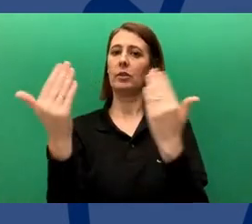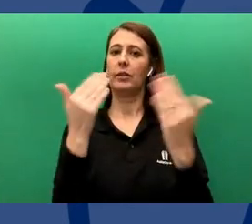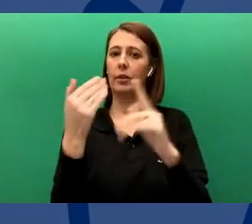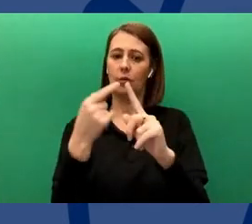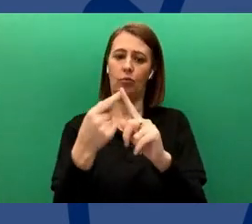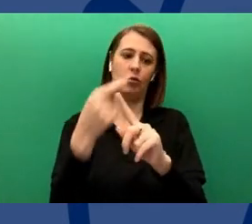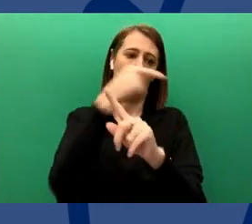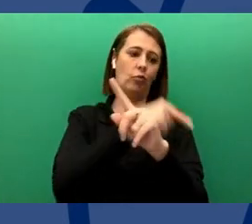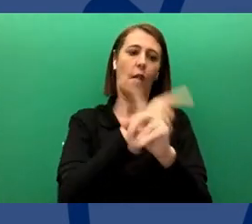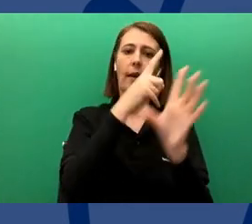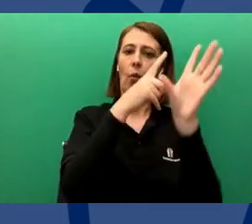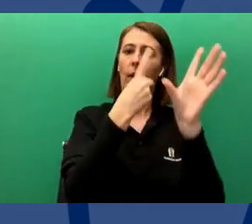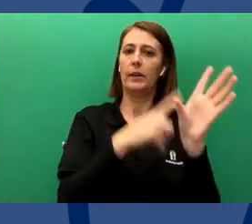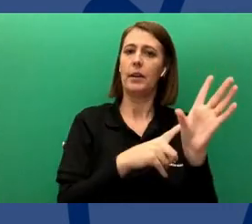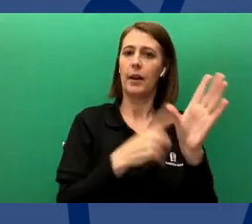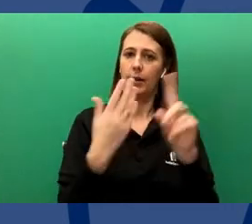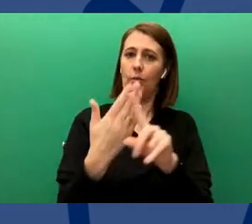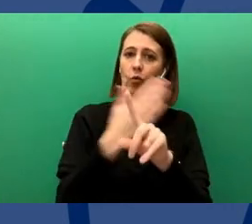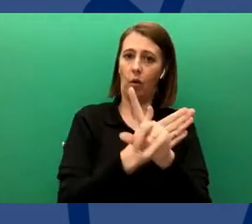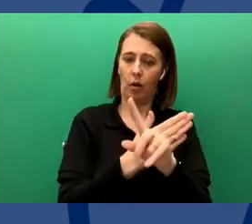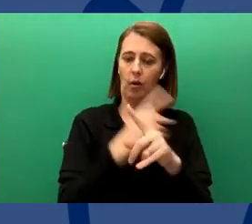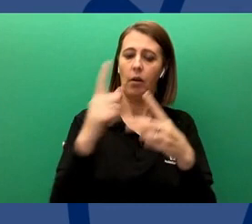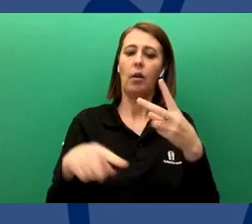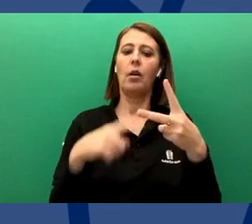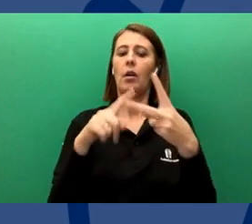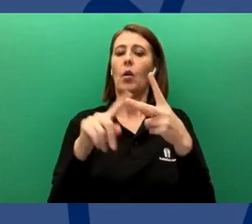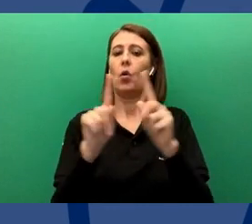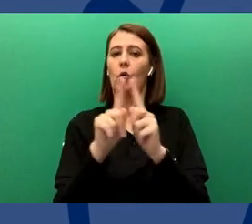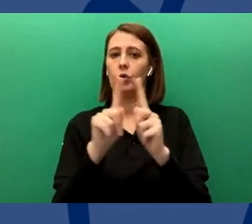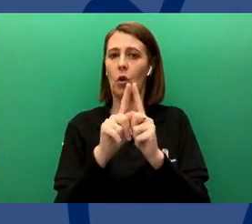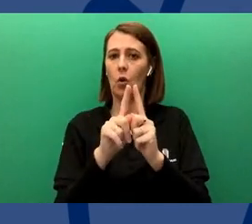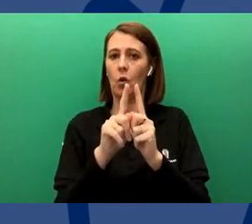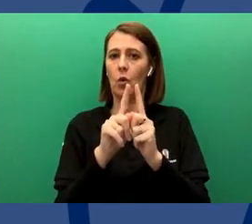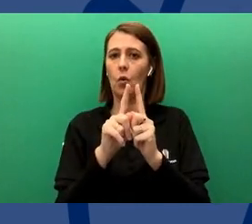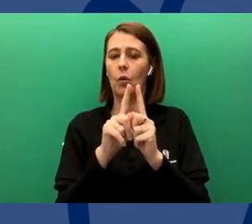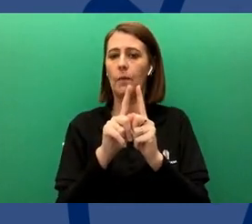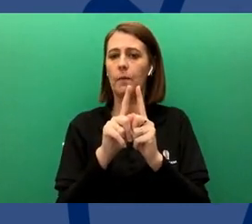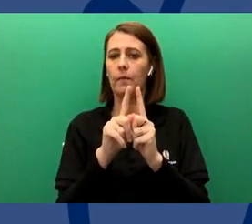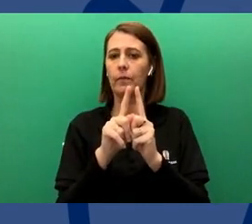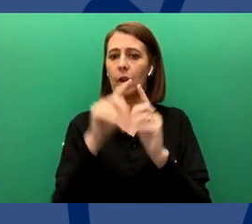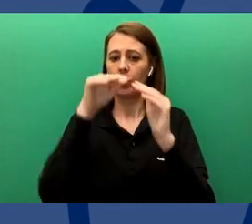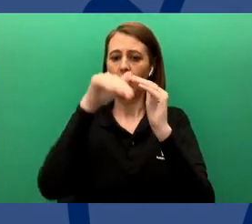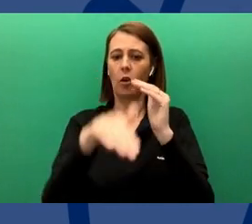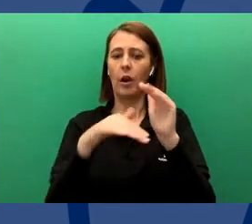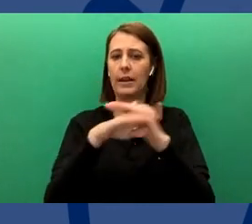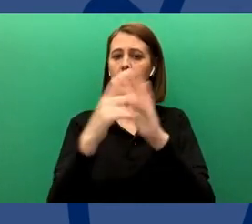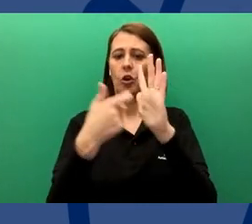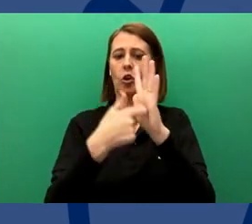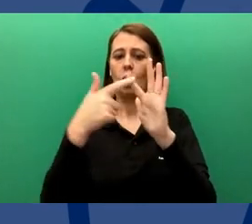And it's why we've also required that it be ‑ the decline in revenue be due to the impact